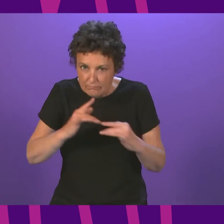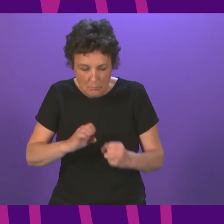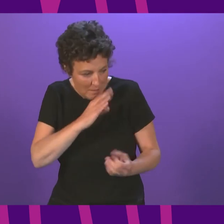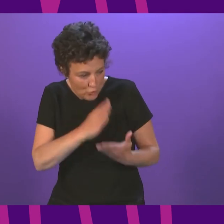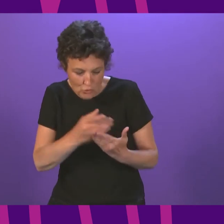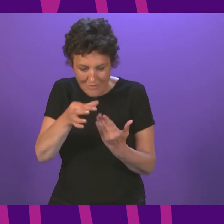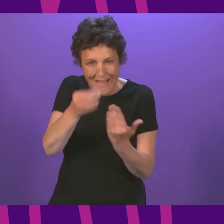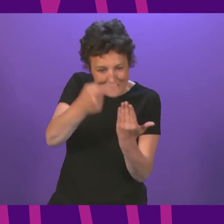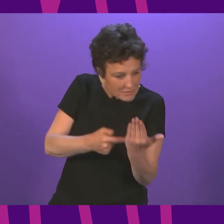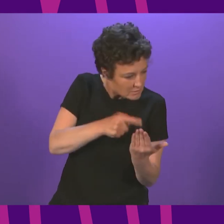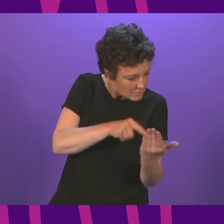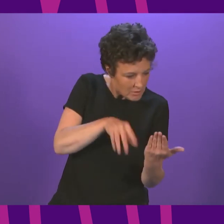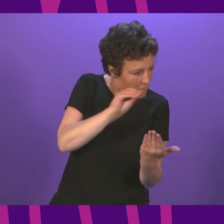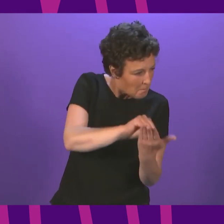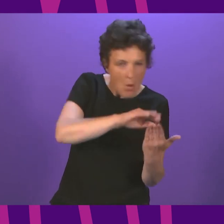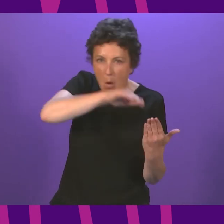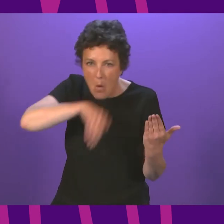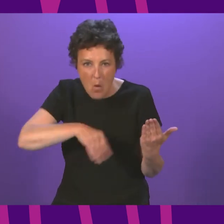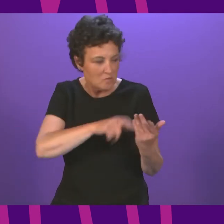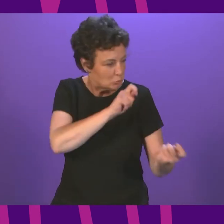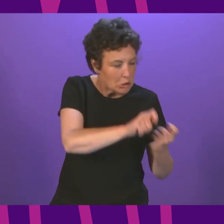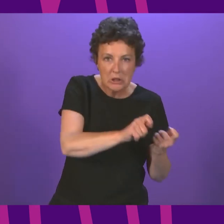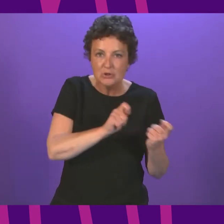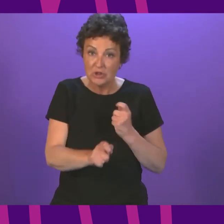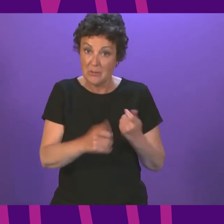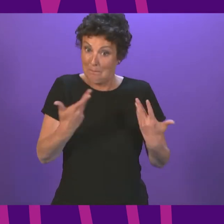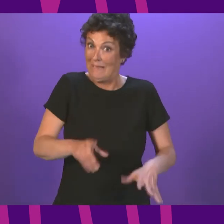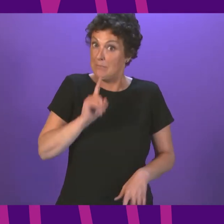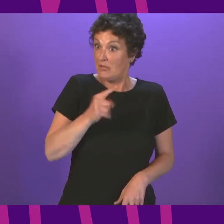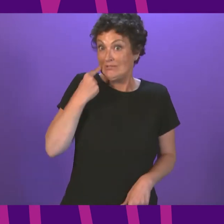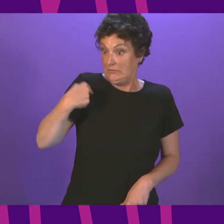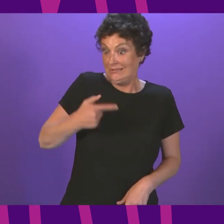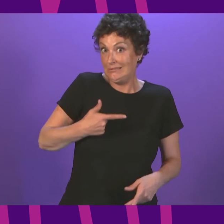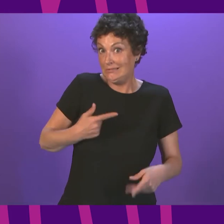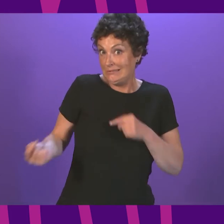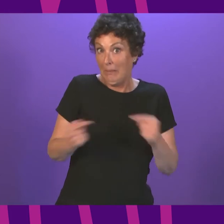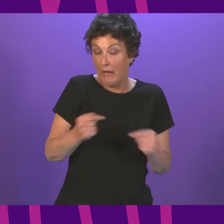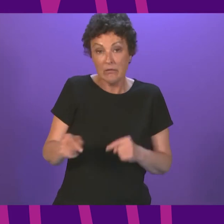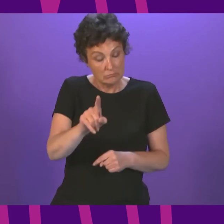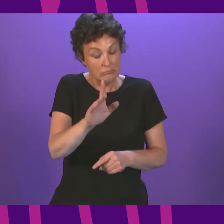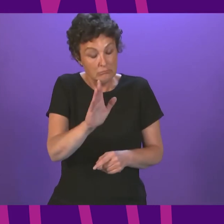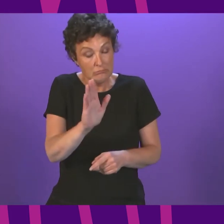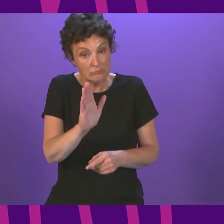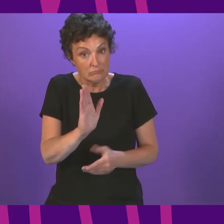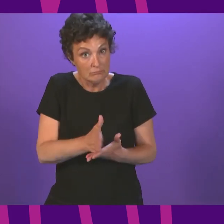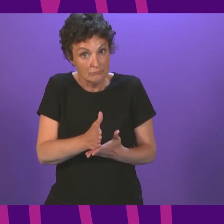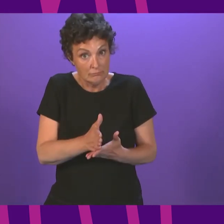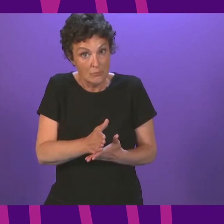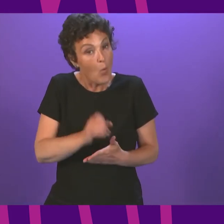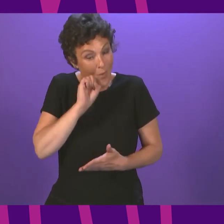that require to be put in place. As I mentioned yesterday, there will still be some requirements